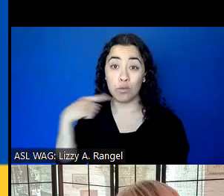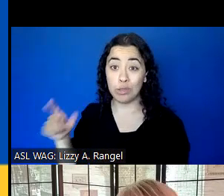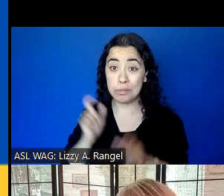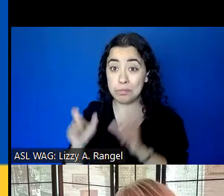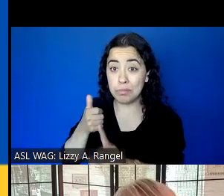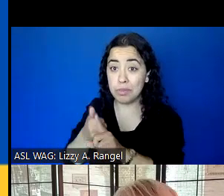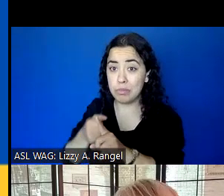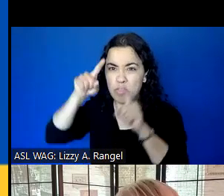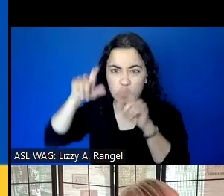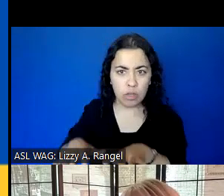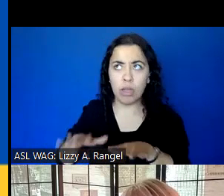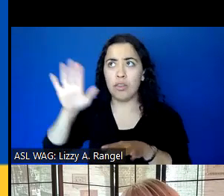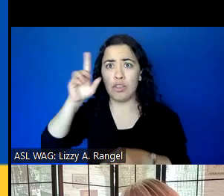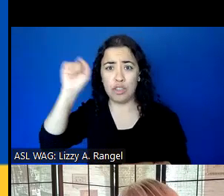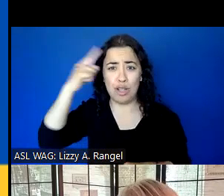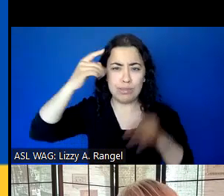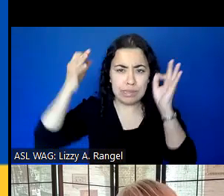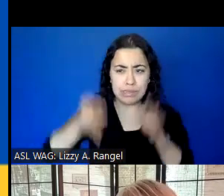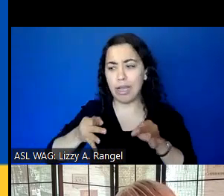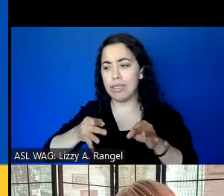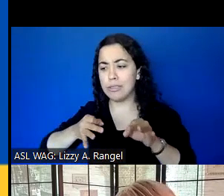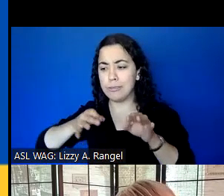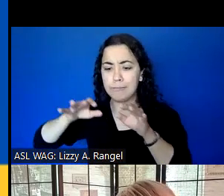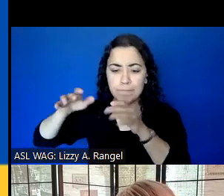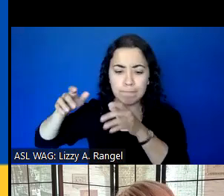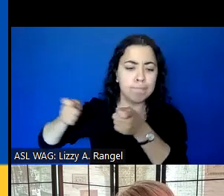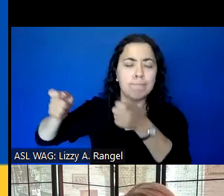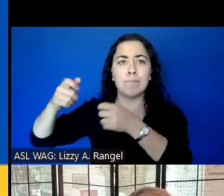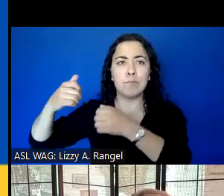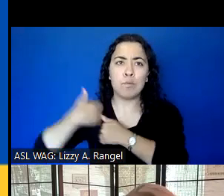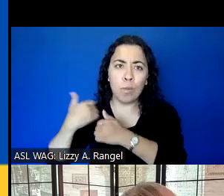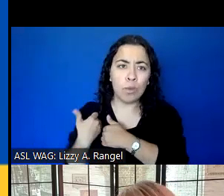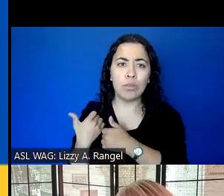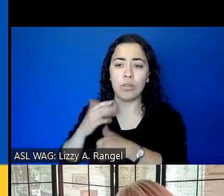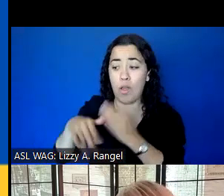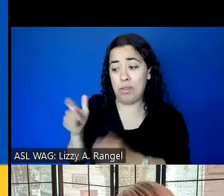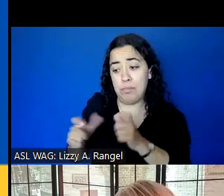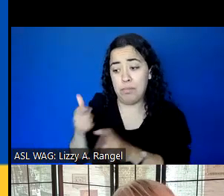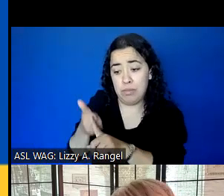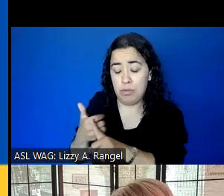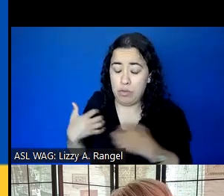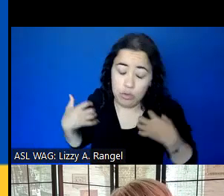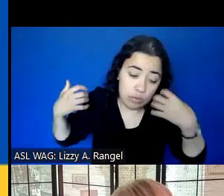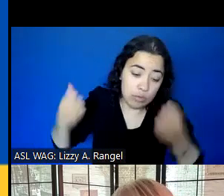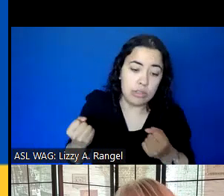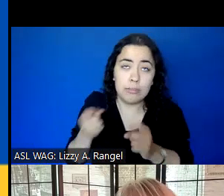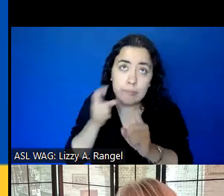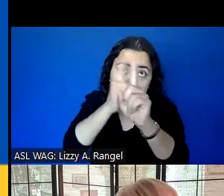and violence and war are never the option. And I am taking this space to hold in all